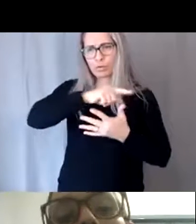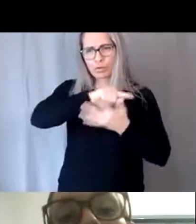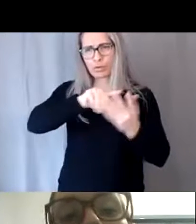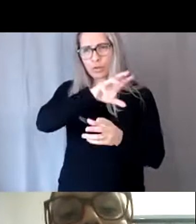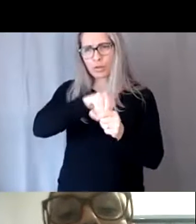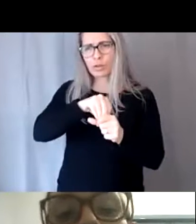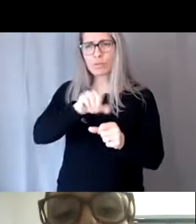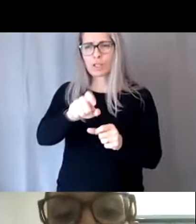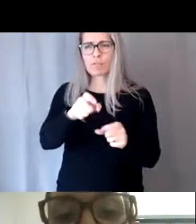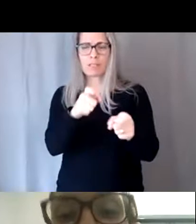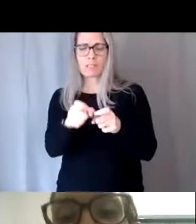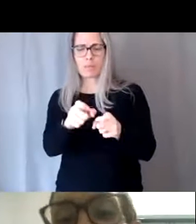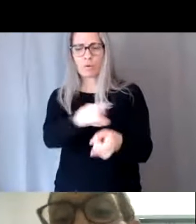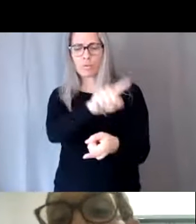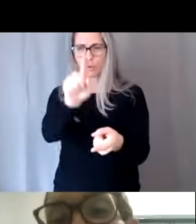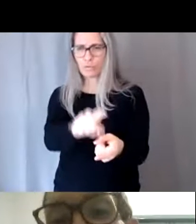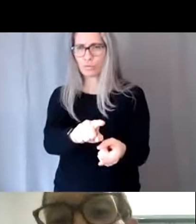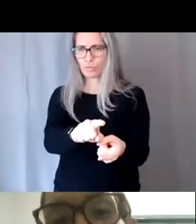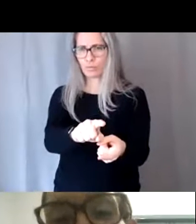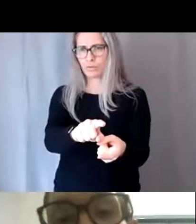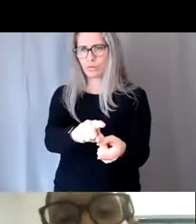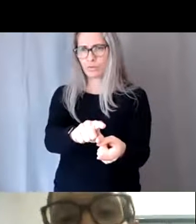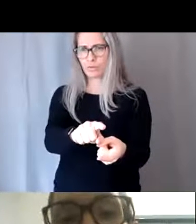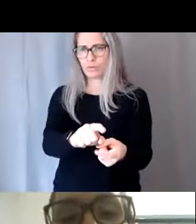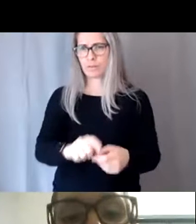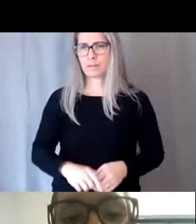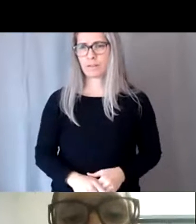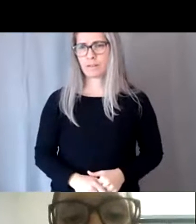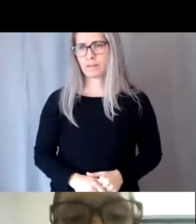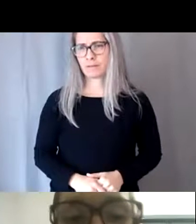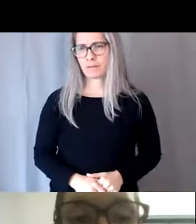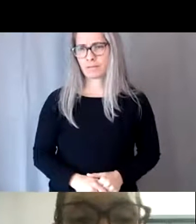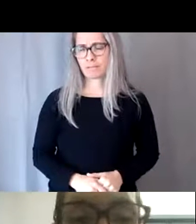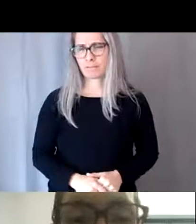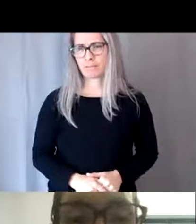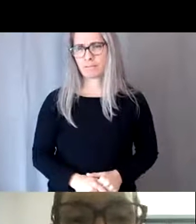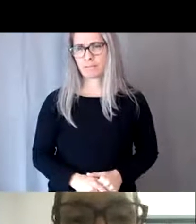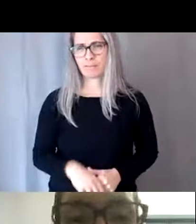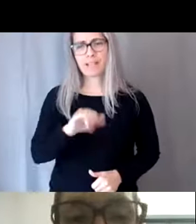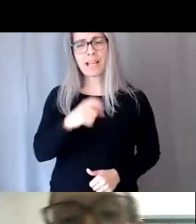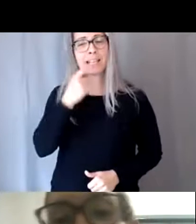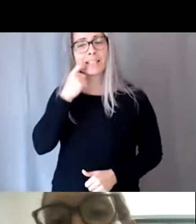minimized as professional explained to us